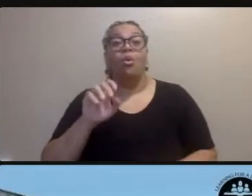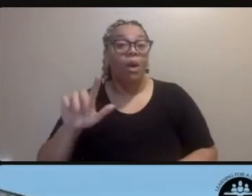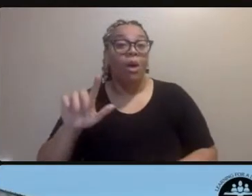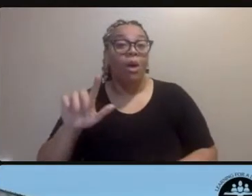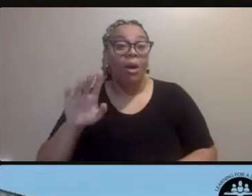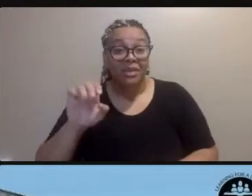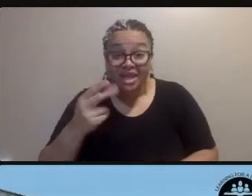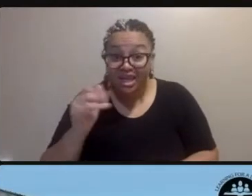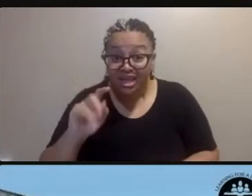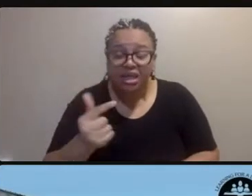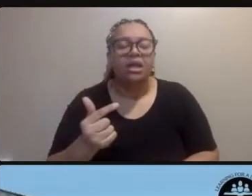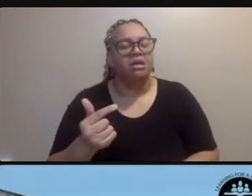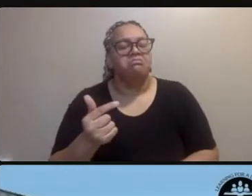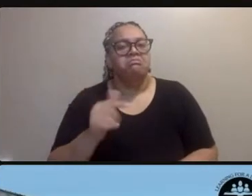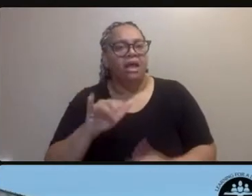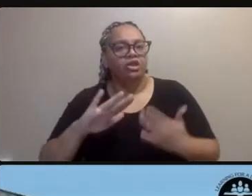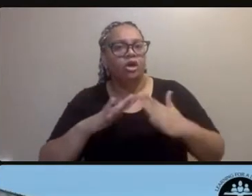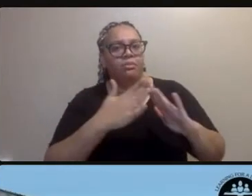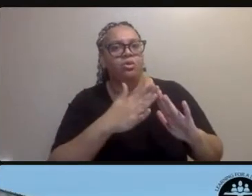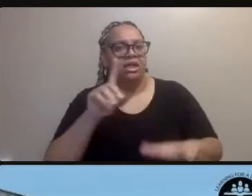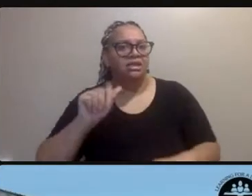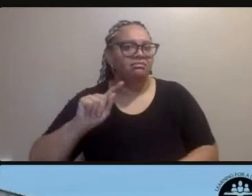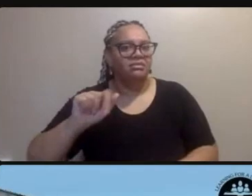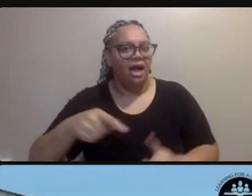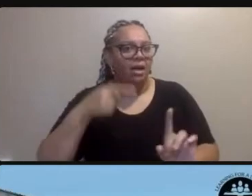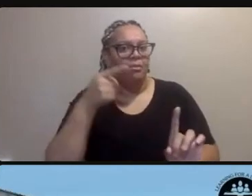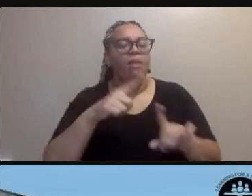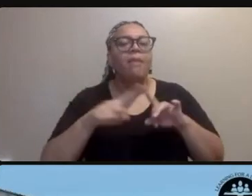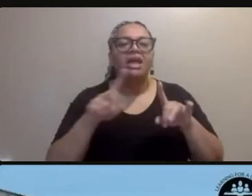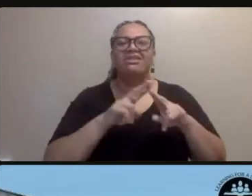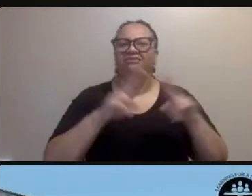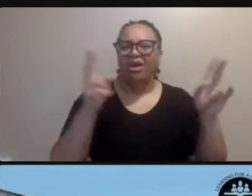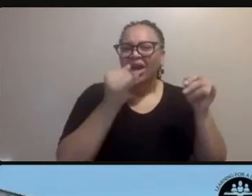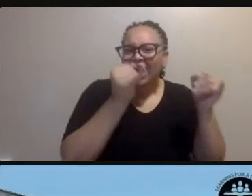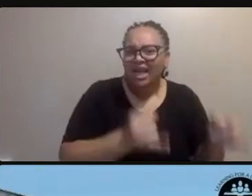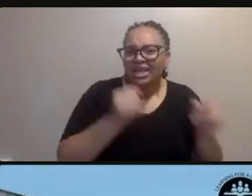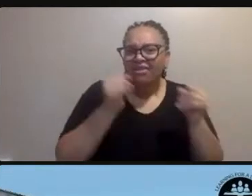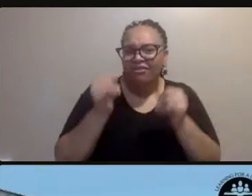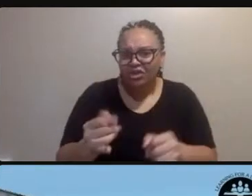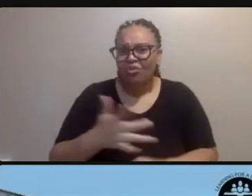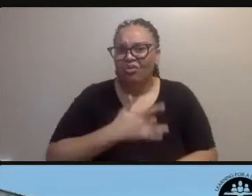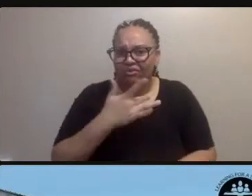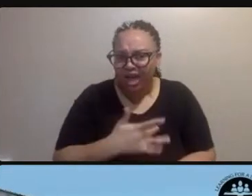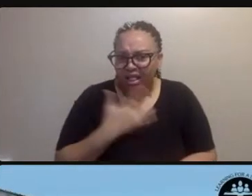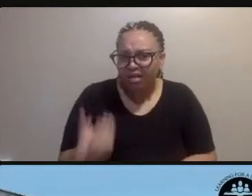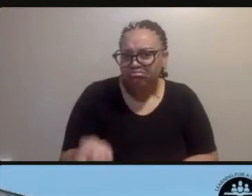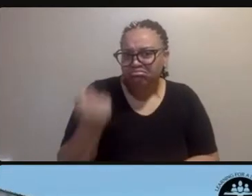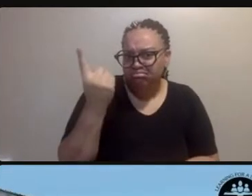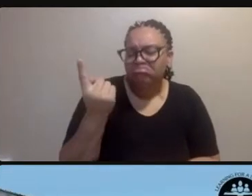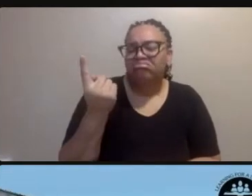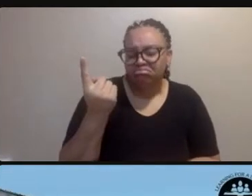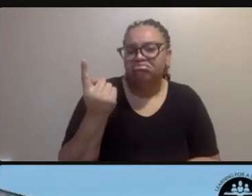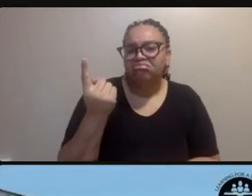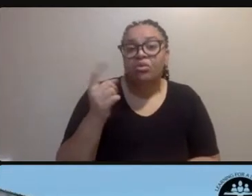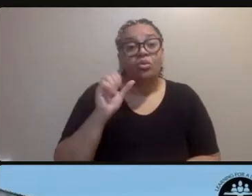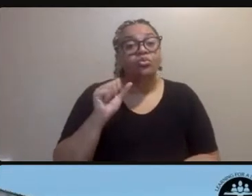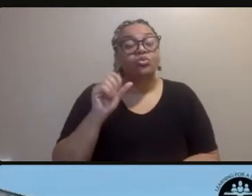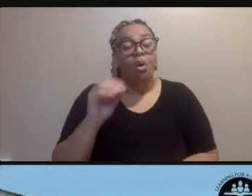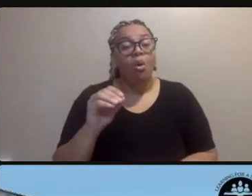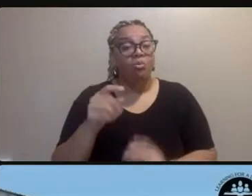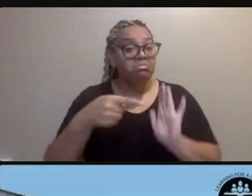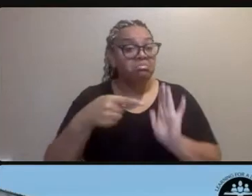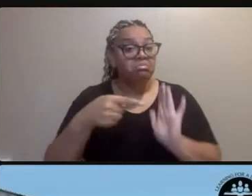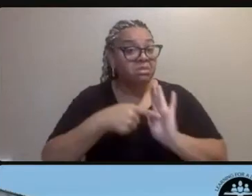HEALTH AND WELL-BEING ARE AT